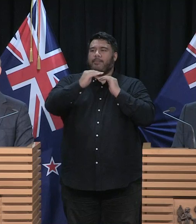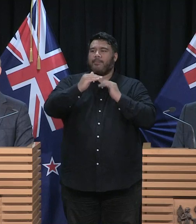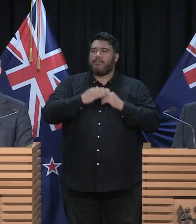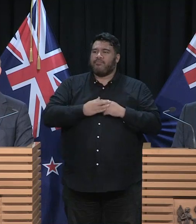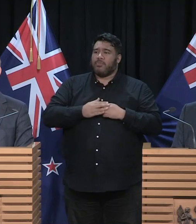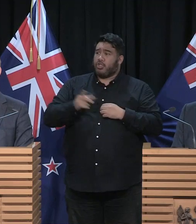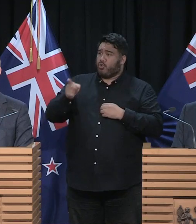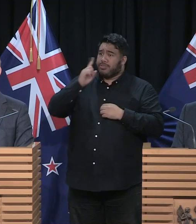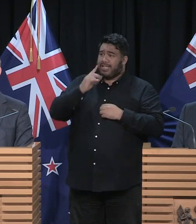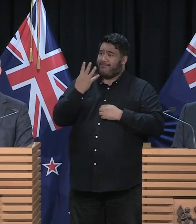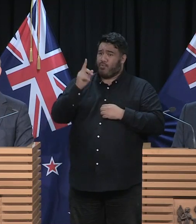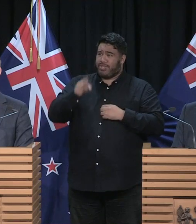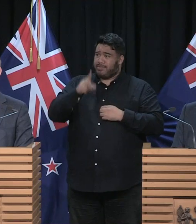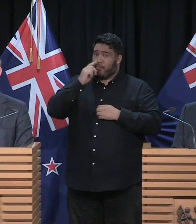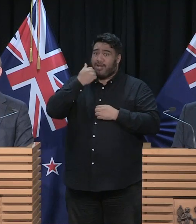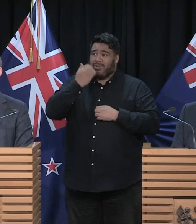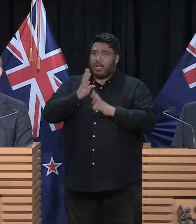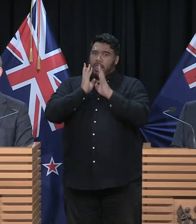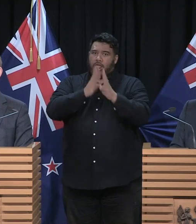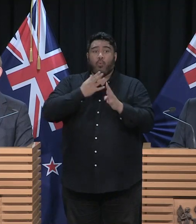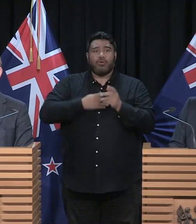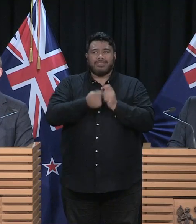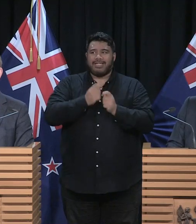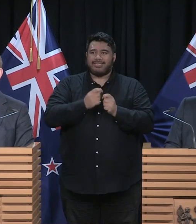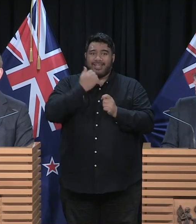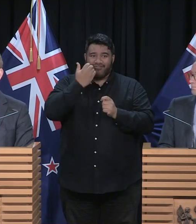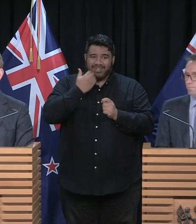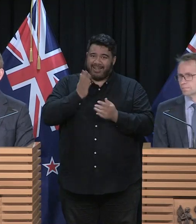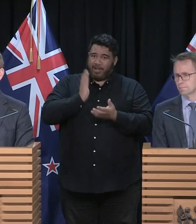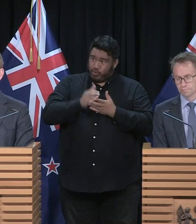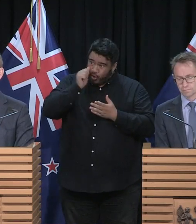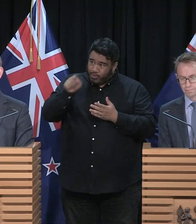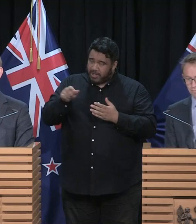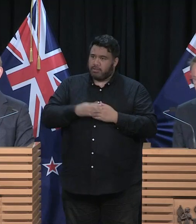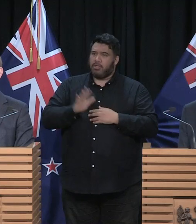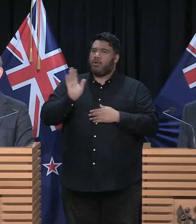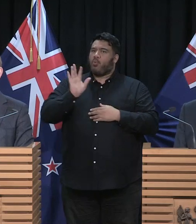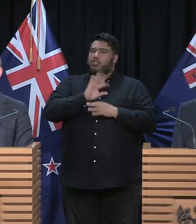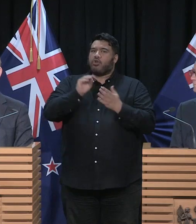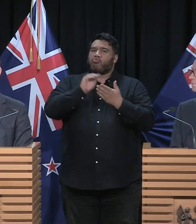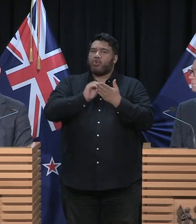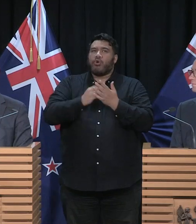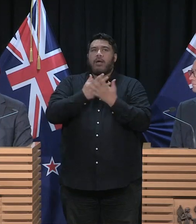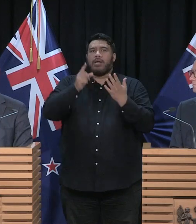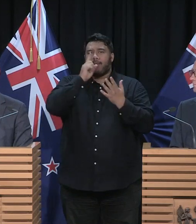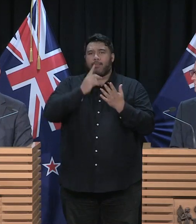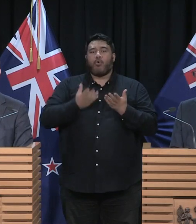testing rate back up. Do you know that there are 4,000 people a day showing up to be tested, though?